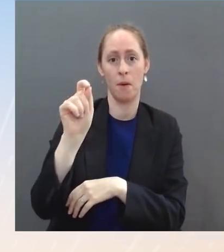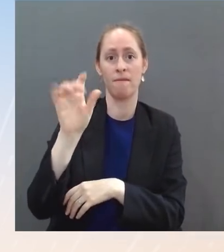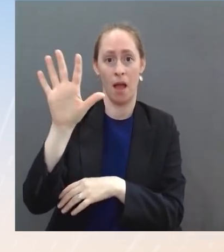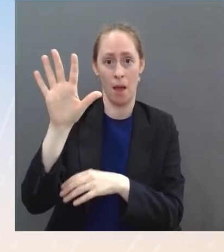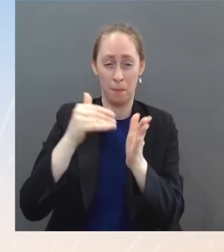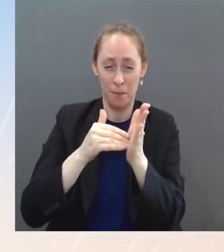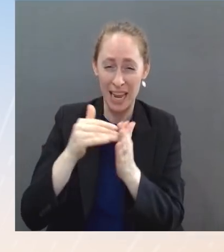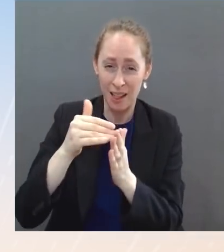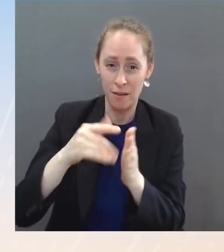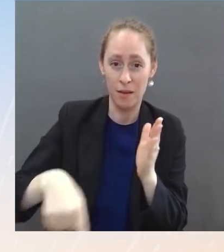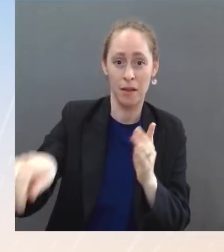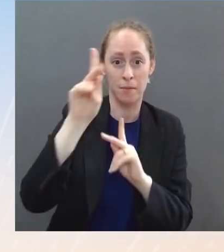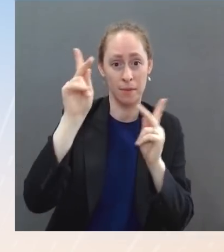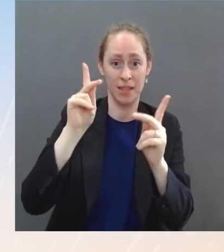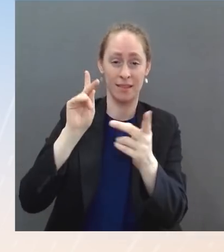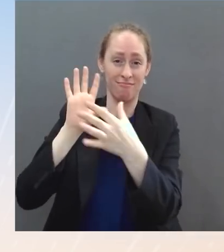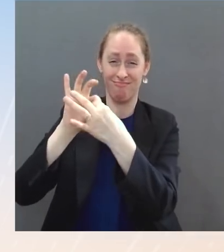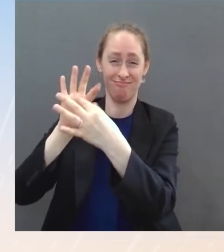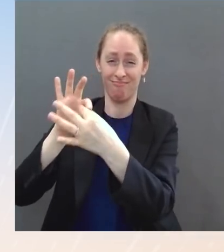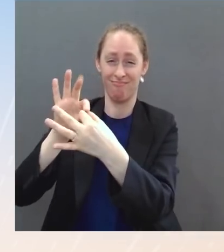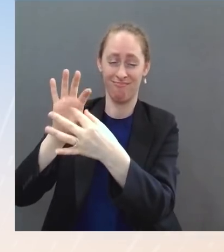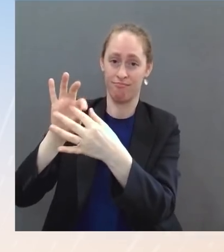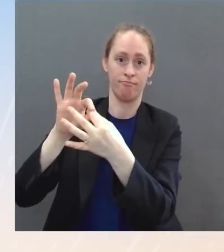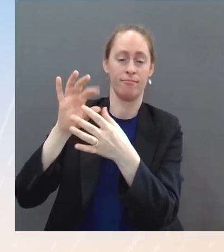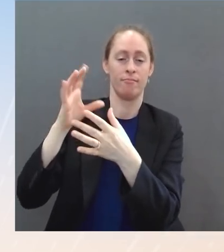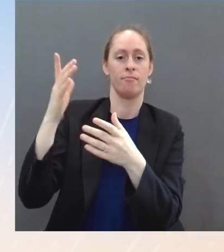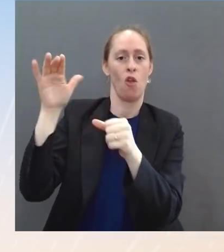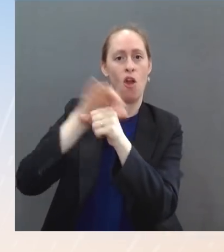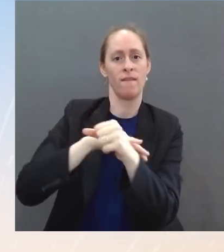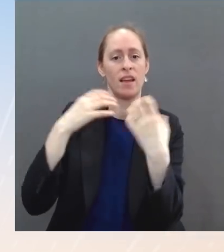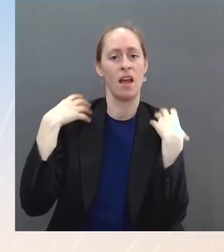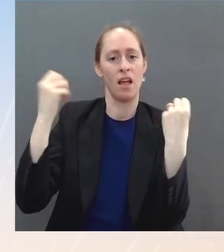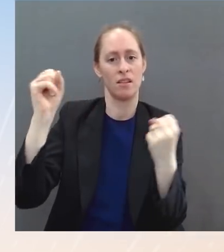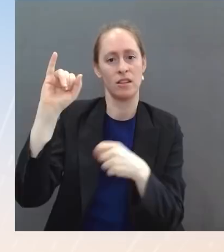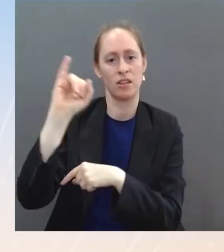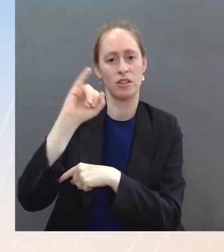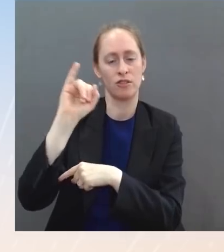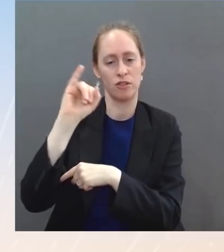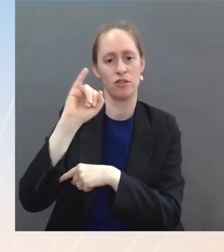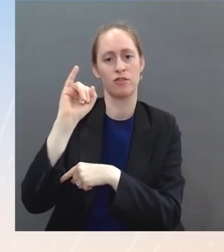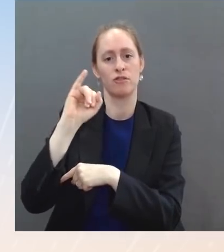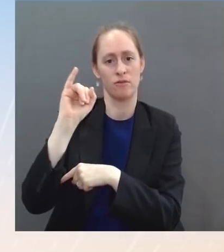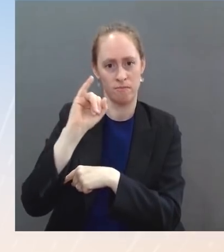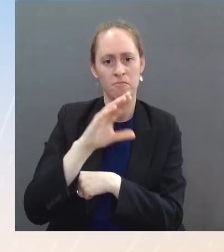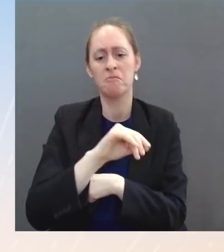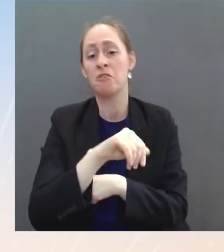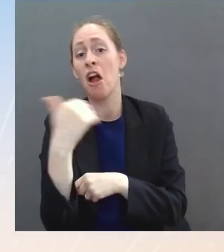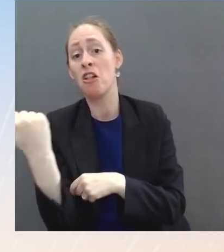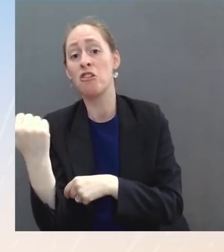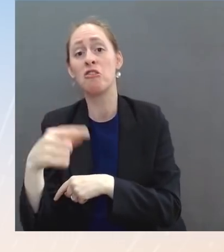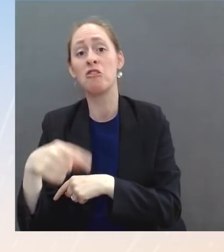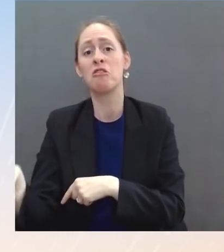signing up for the basic healthcare program. So, tomorrow, they'll announce more steps. I'll also note, as they did every week